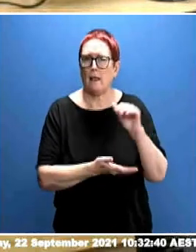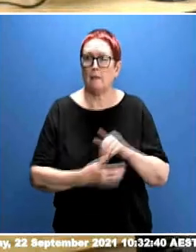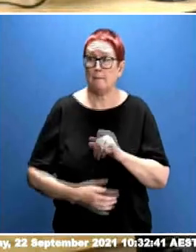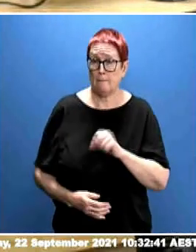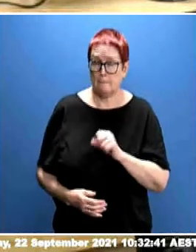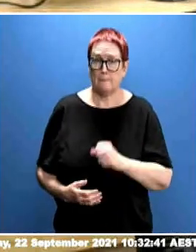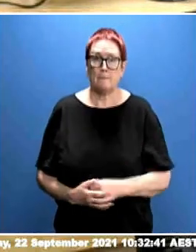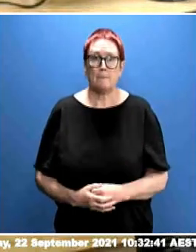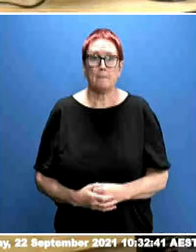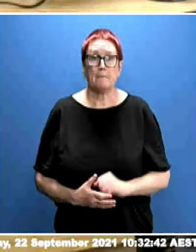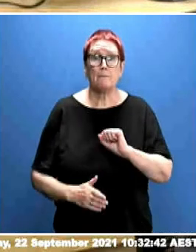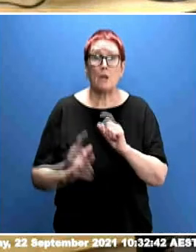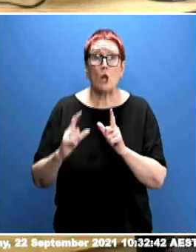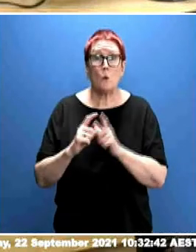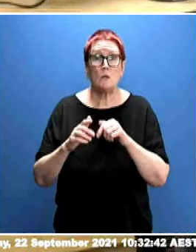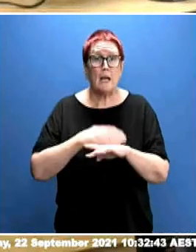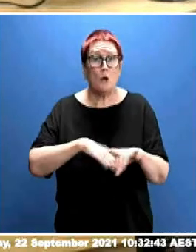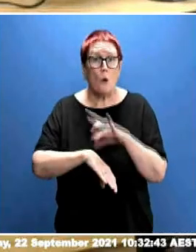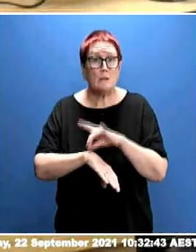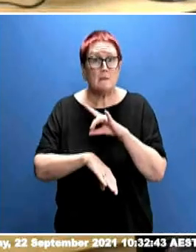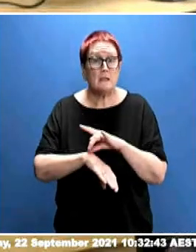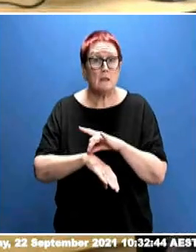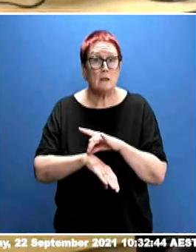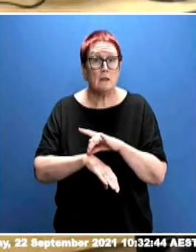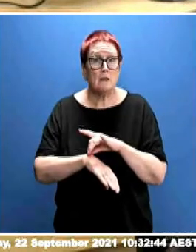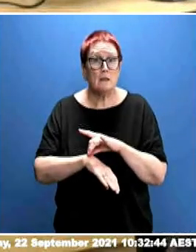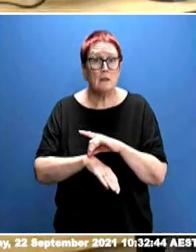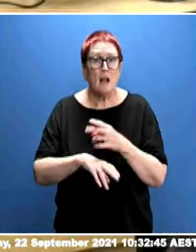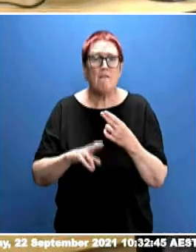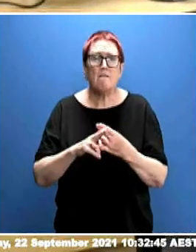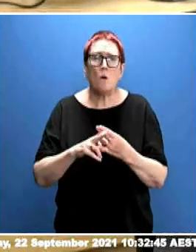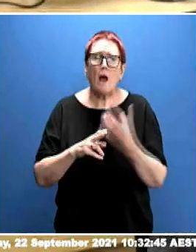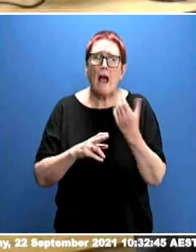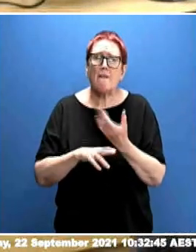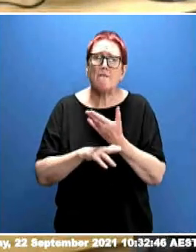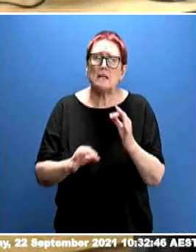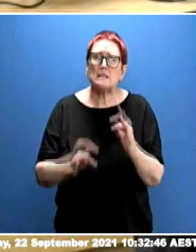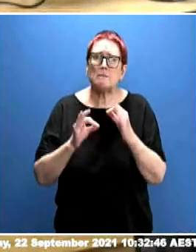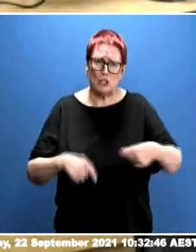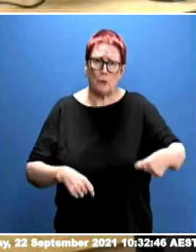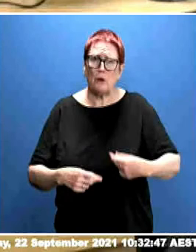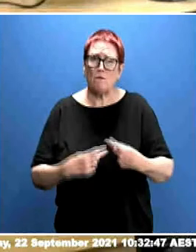Megan was in hospital to have a peg tube inserted? Yes.